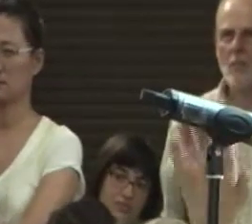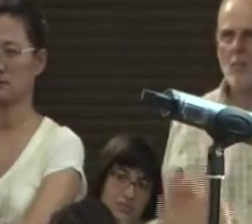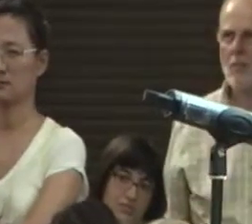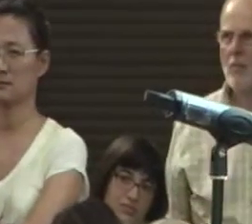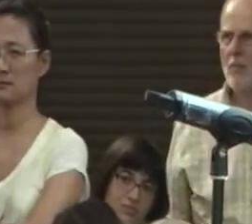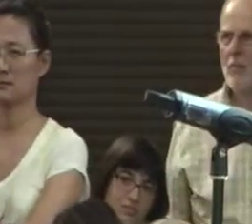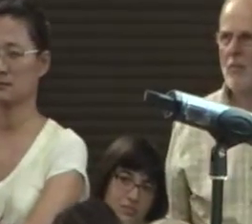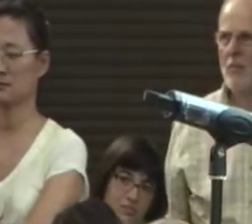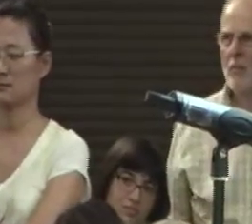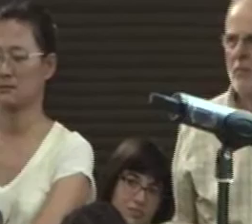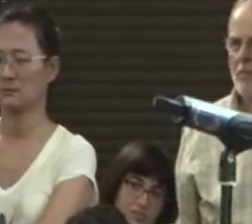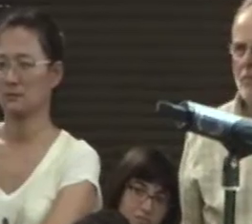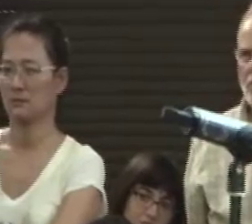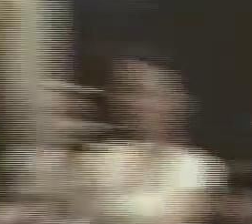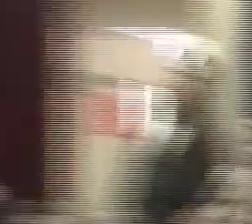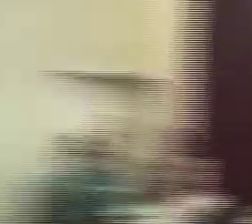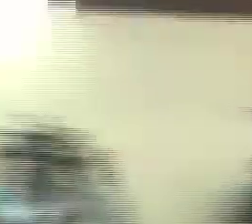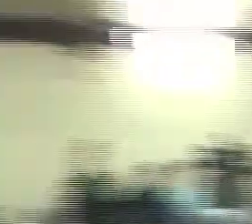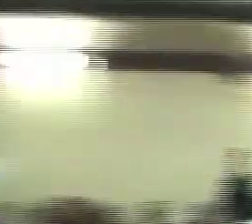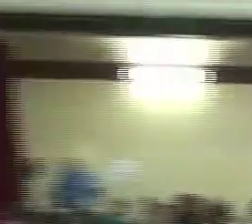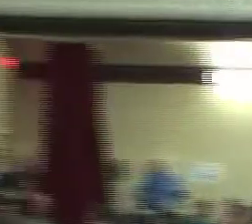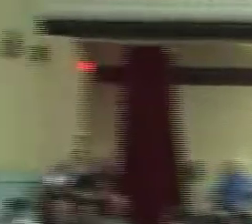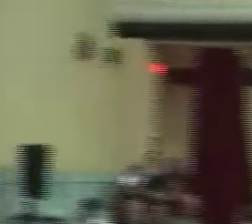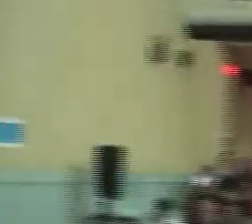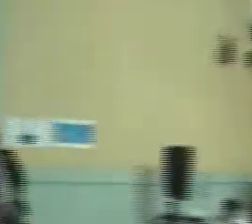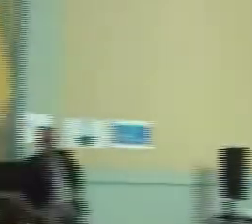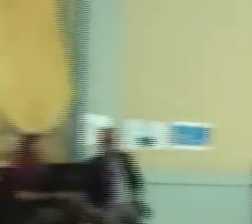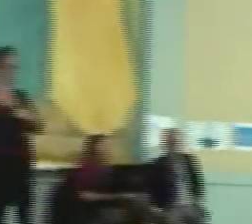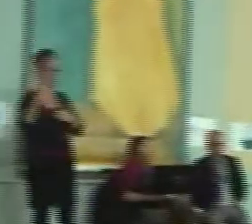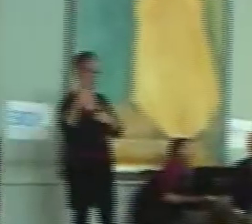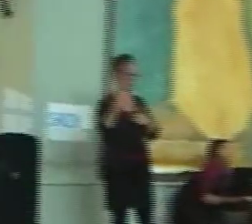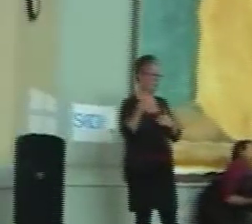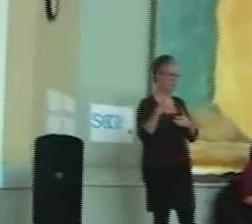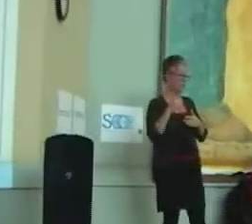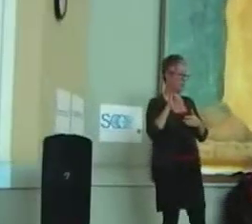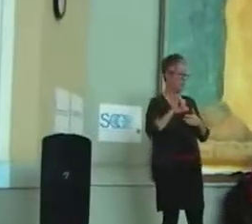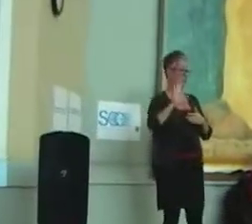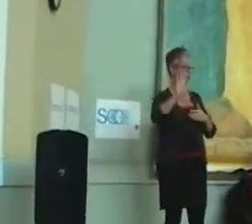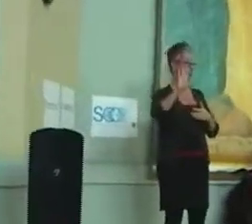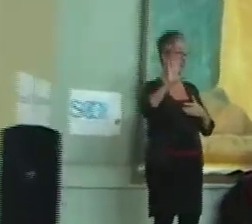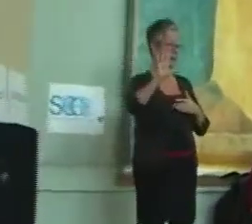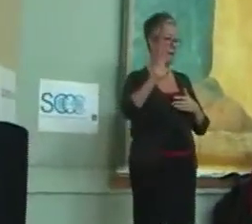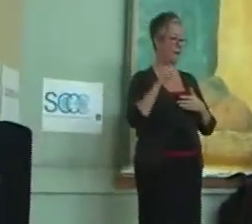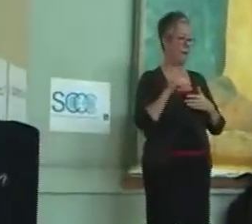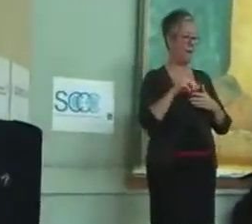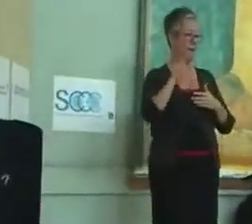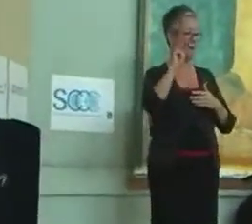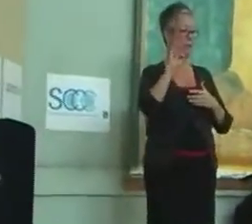[Joe Pantalone] You know, the government is under Federal prime ministry, you probably know this, so I have no authority over the Federal government.